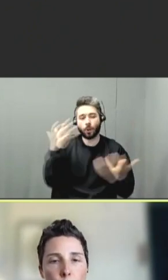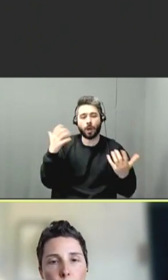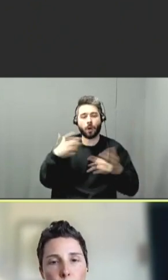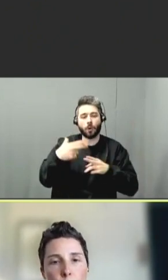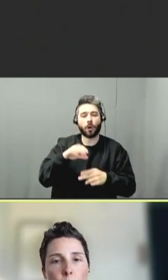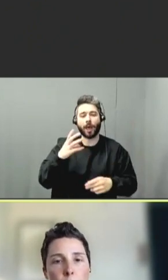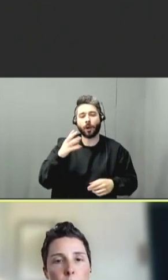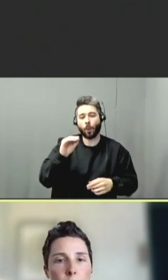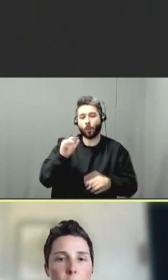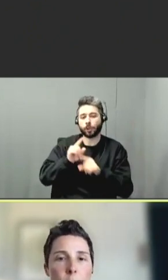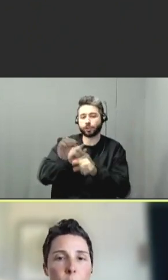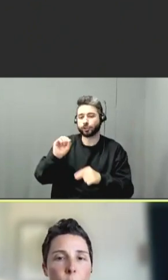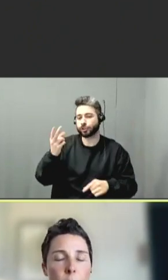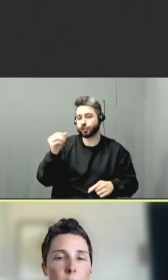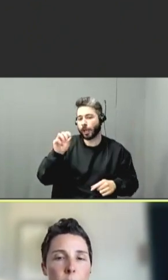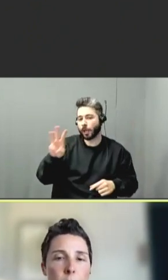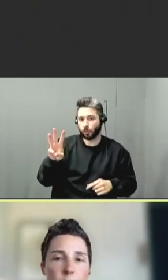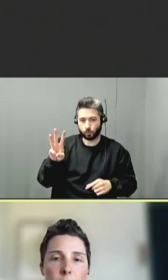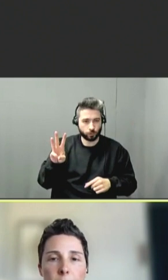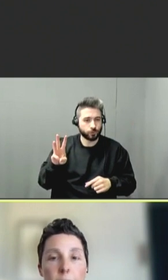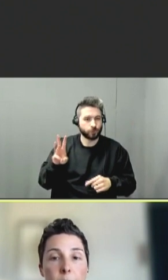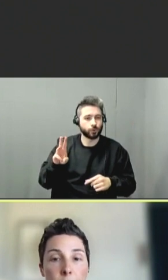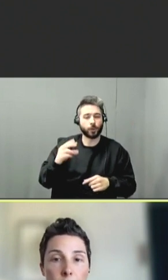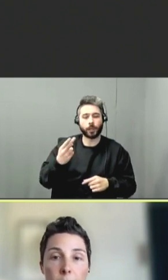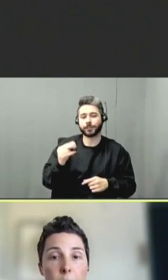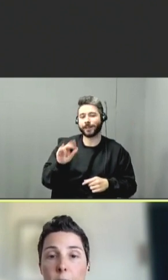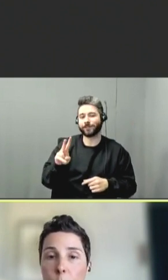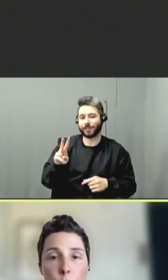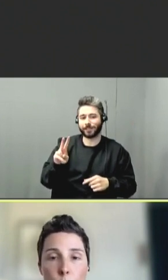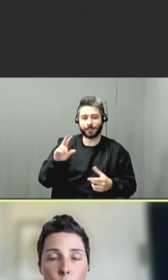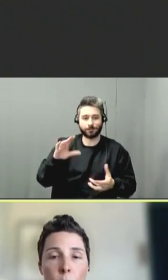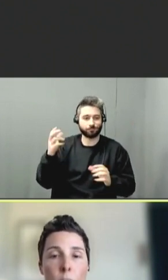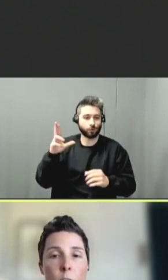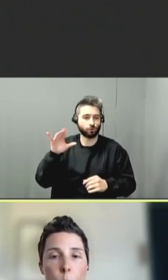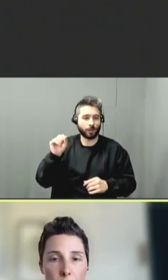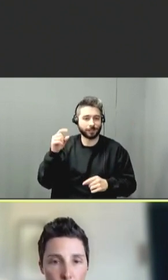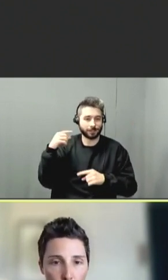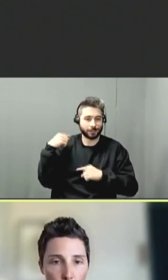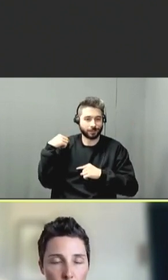historical response to HIV crisis in the 80s and 90s. That's something we were up against the whole